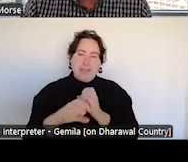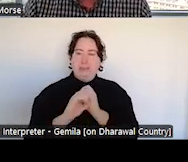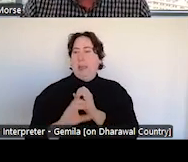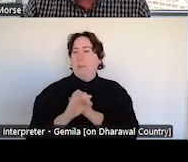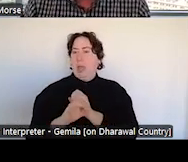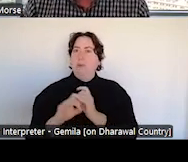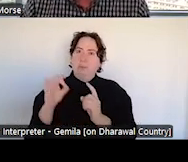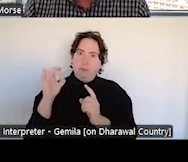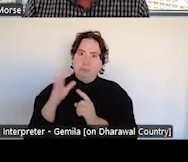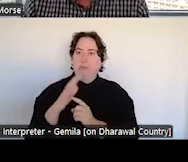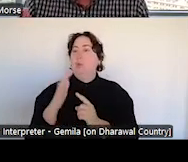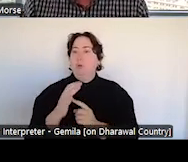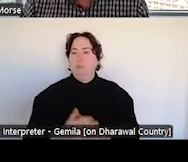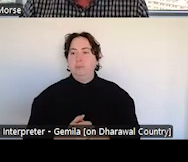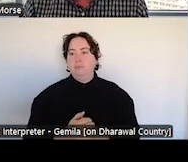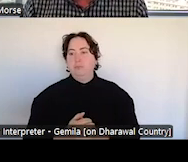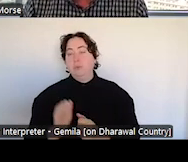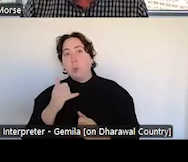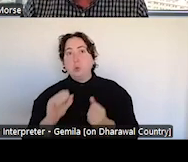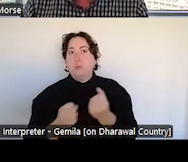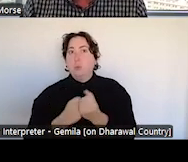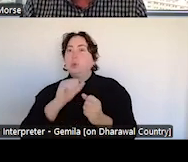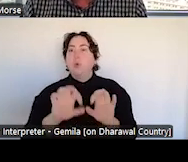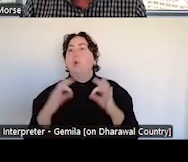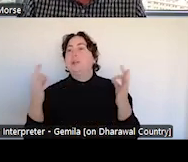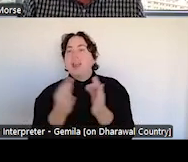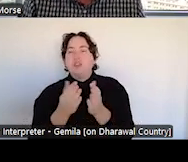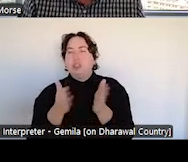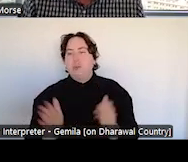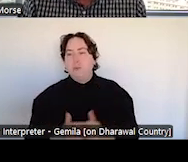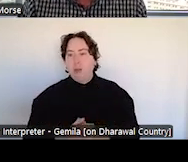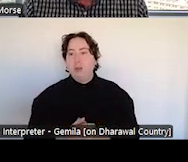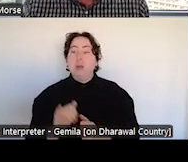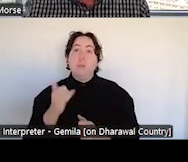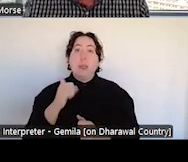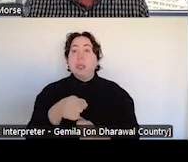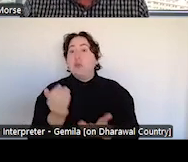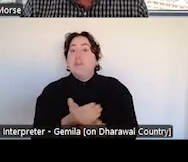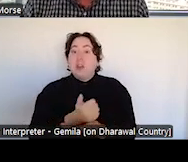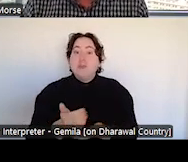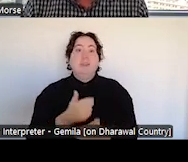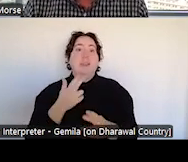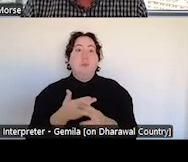organisation or this fundraising activity which could be out for a new production, a showing,